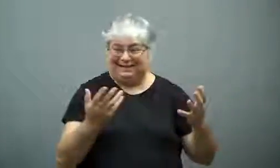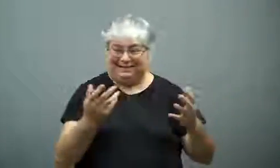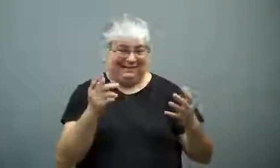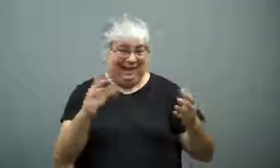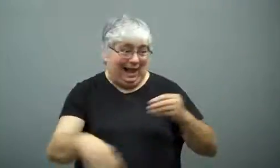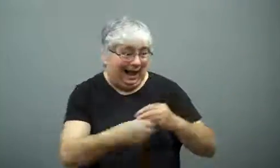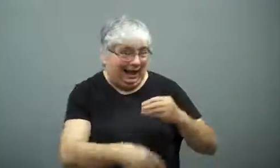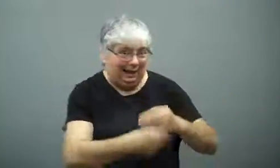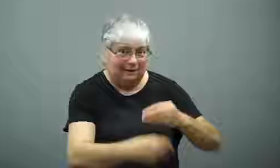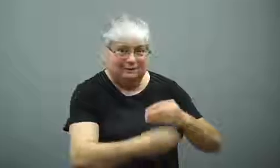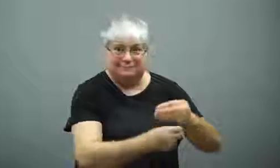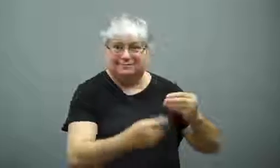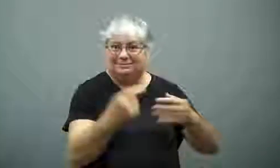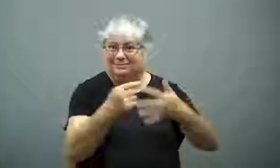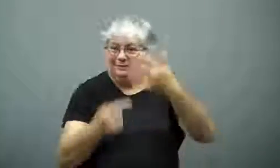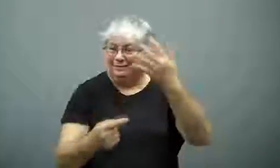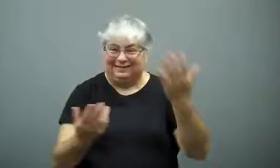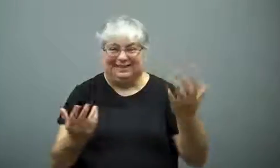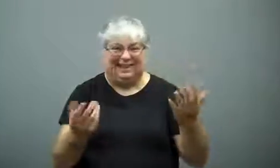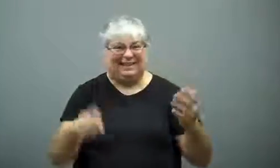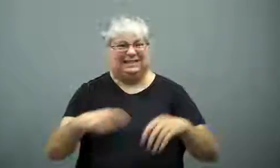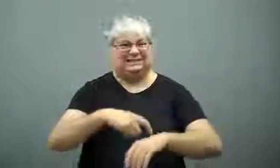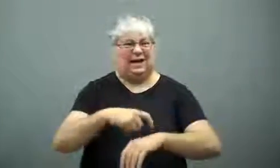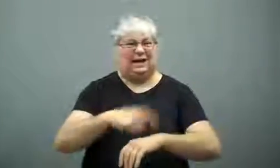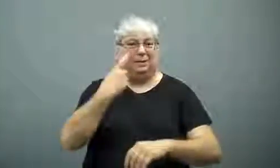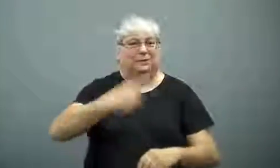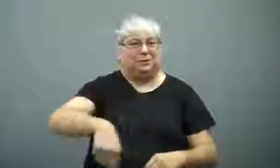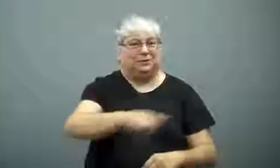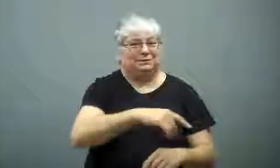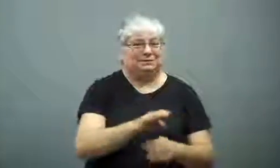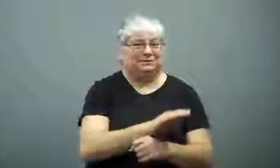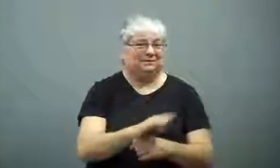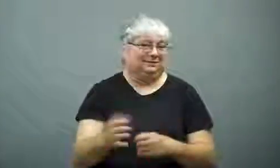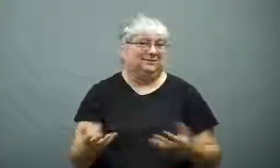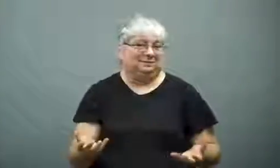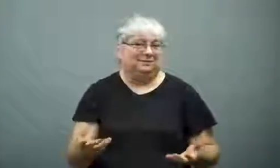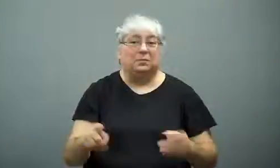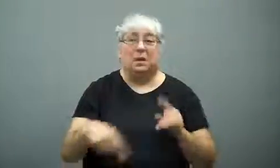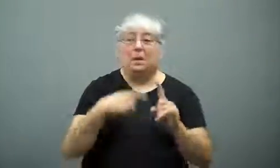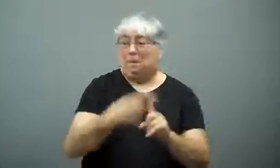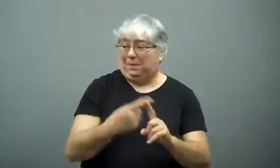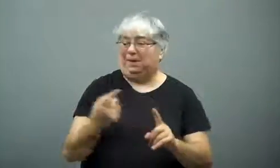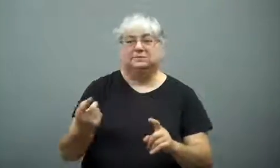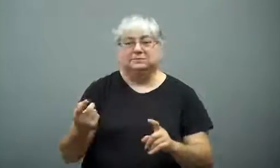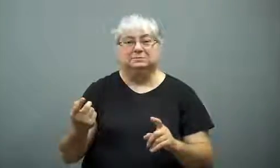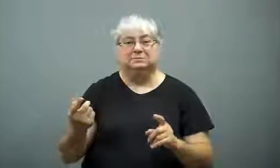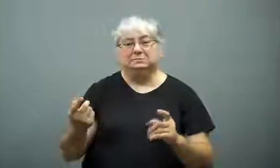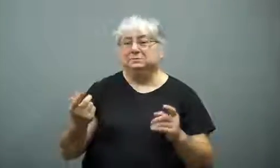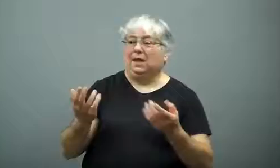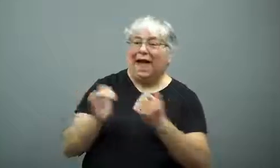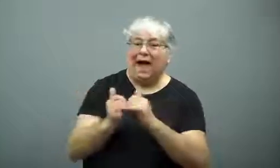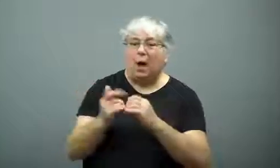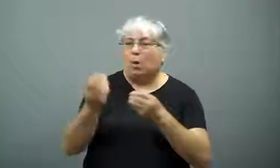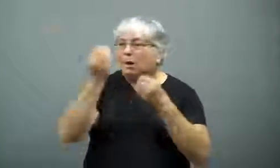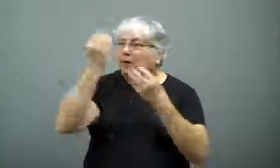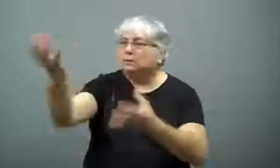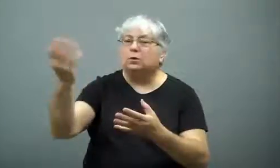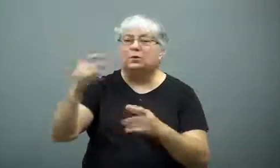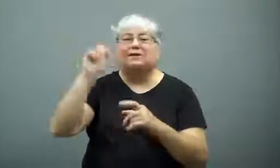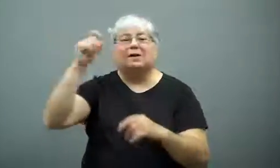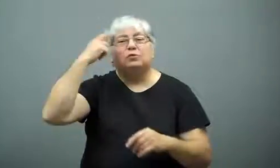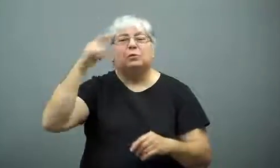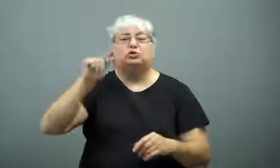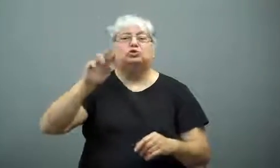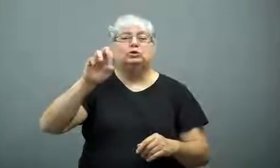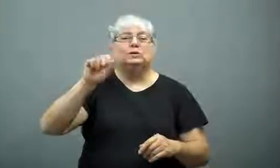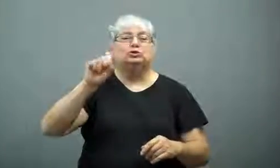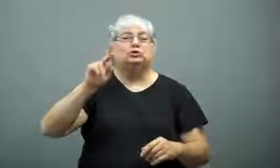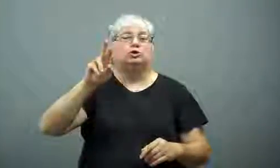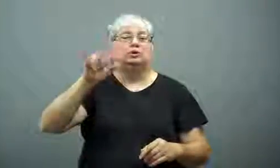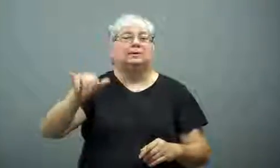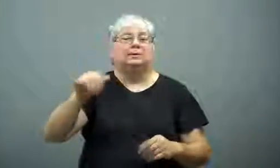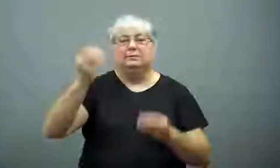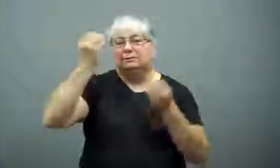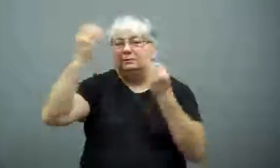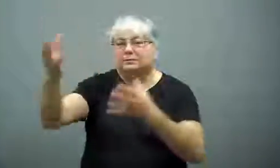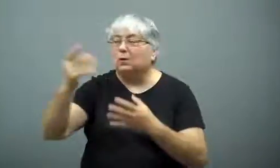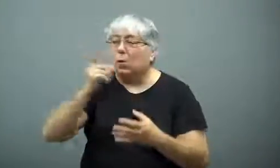There are additional things to do, and this gives them time.